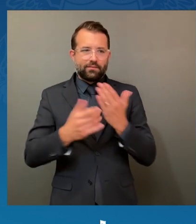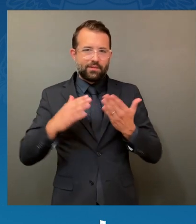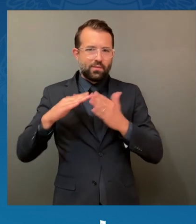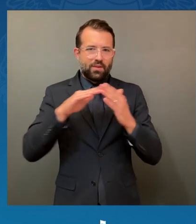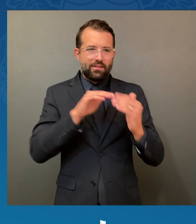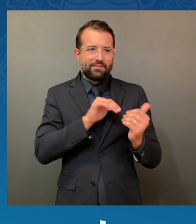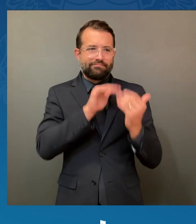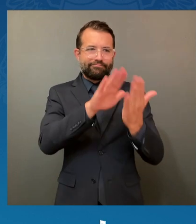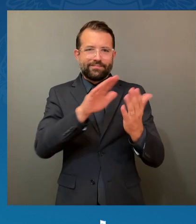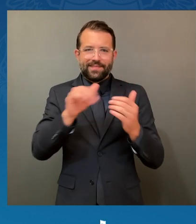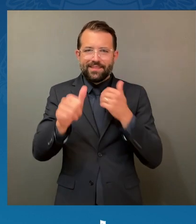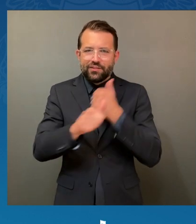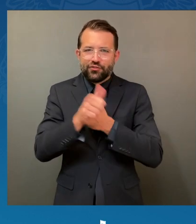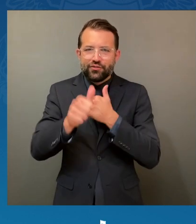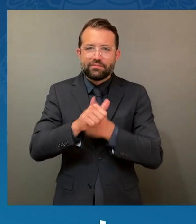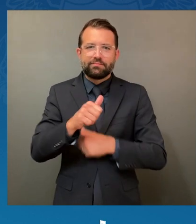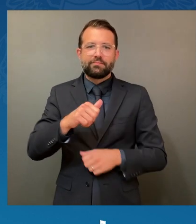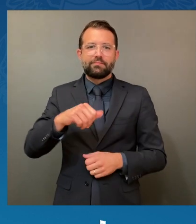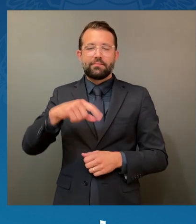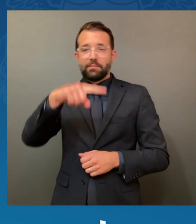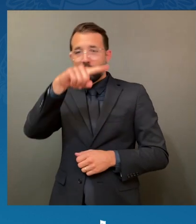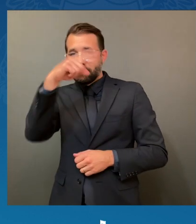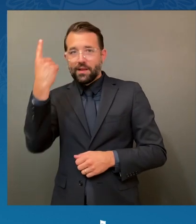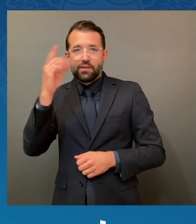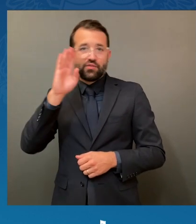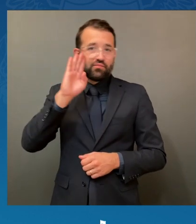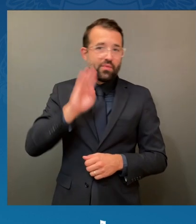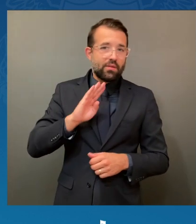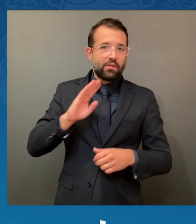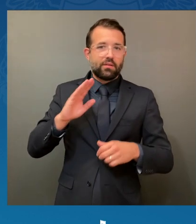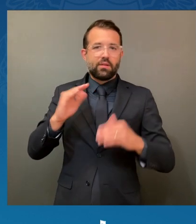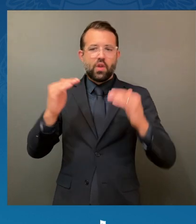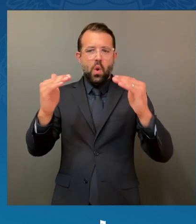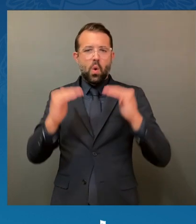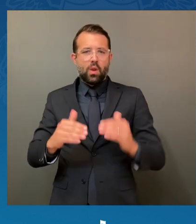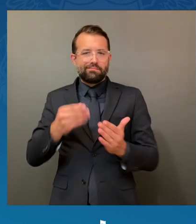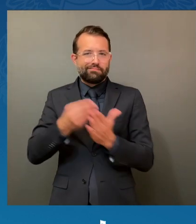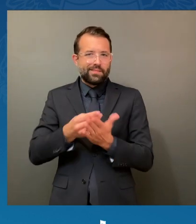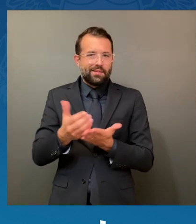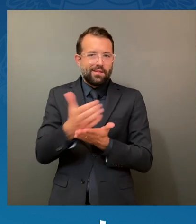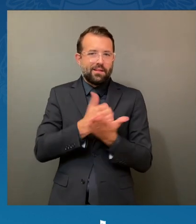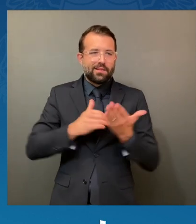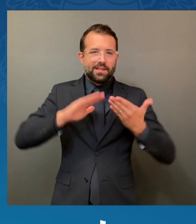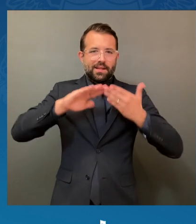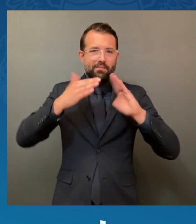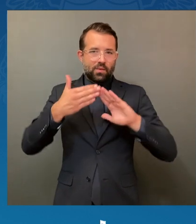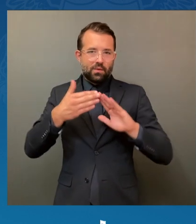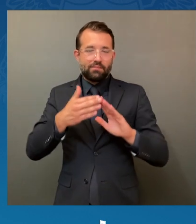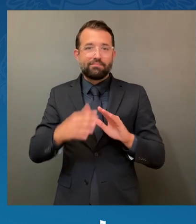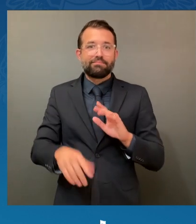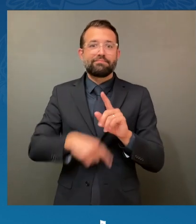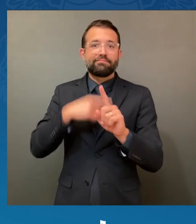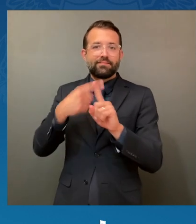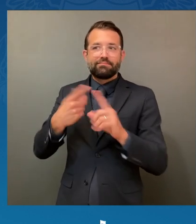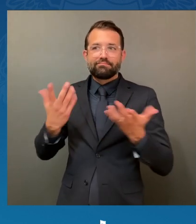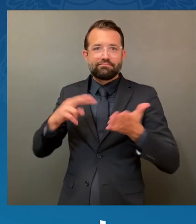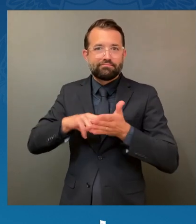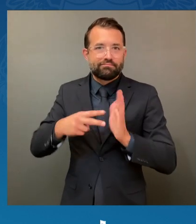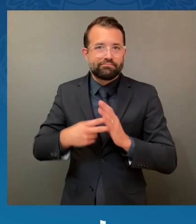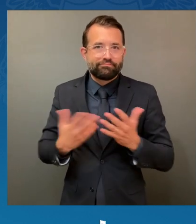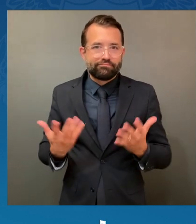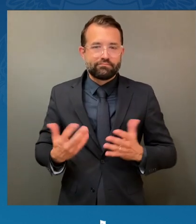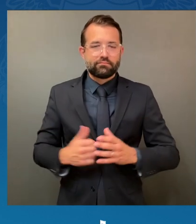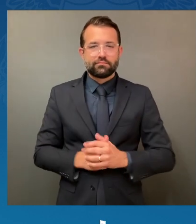And it means --